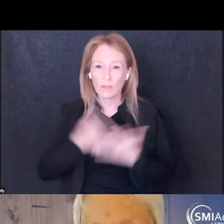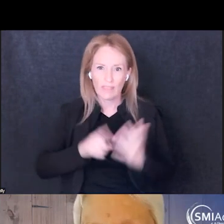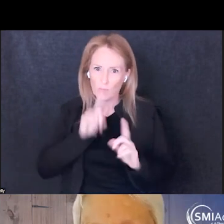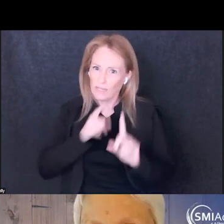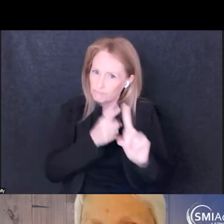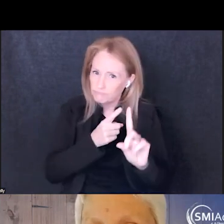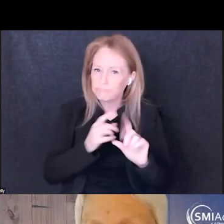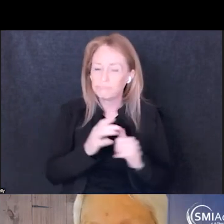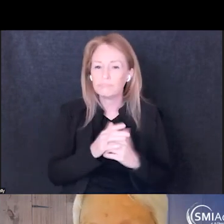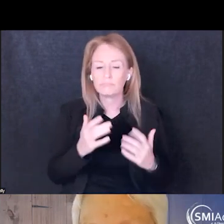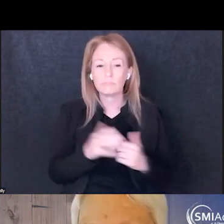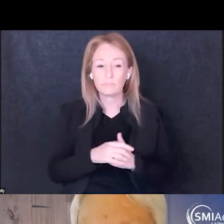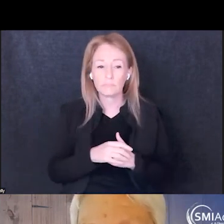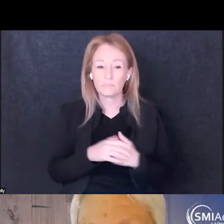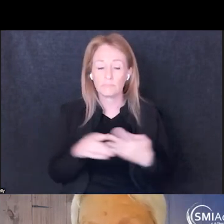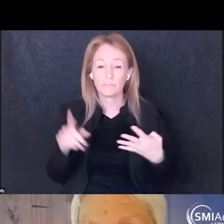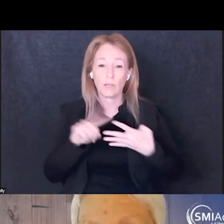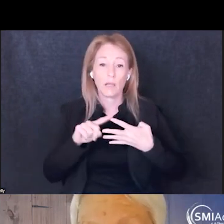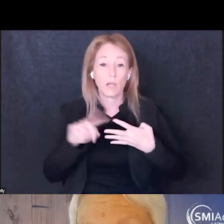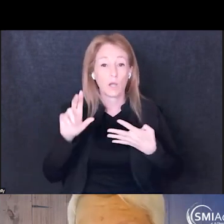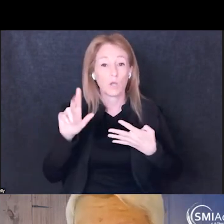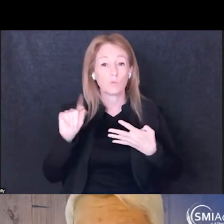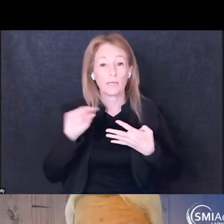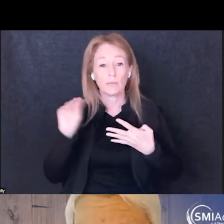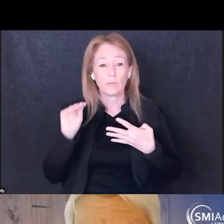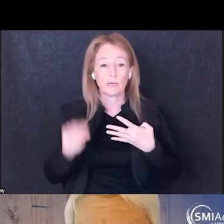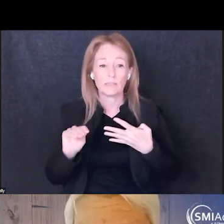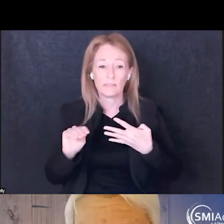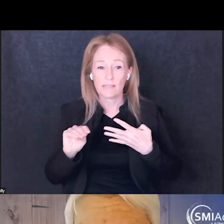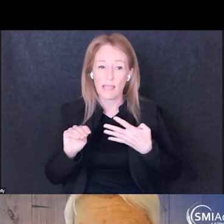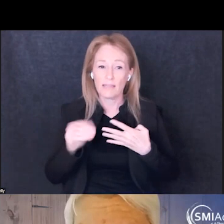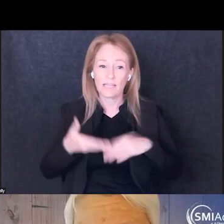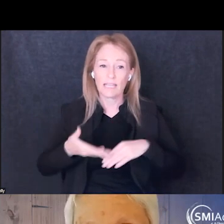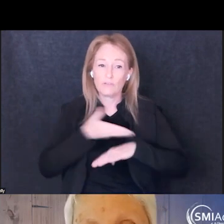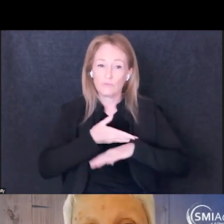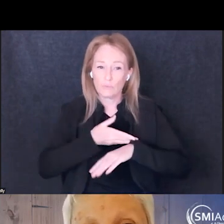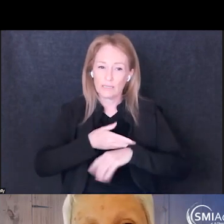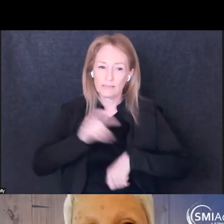WAS IT 20% INCREASE IN TIMING FOLLOWUP AFTER ACUTE CARE?